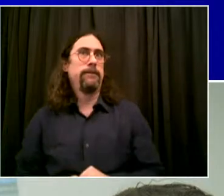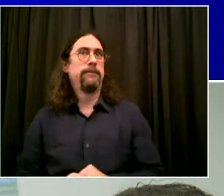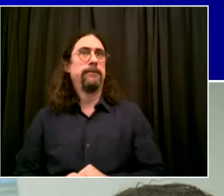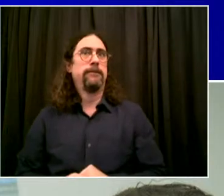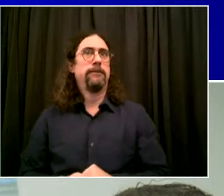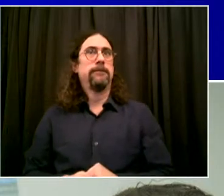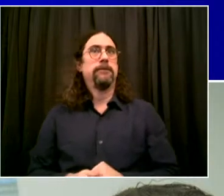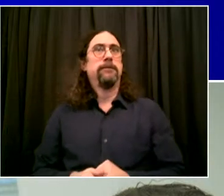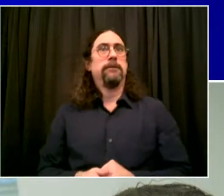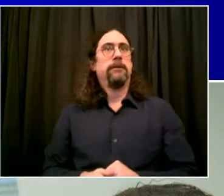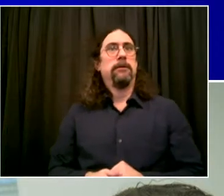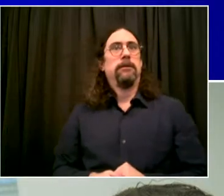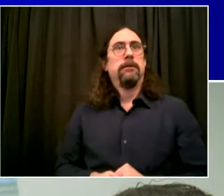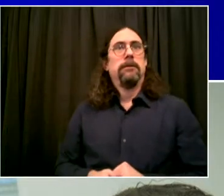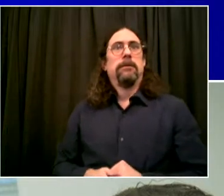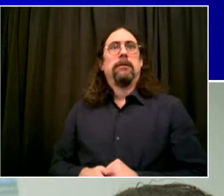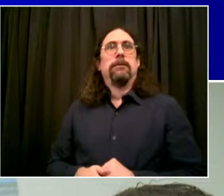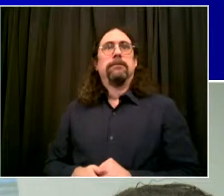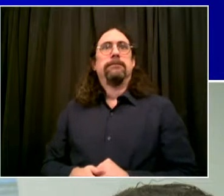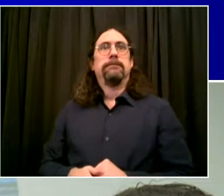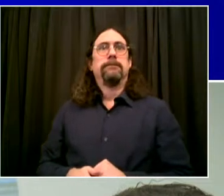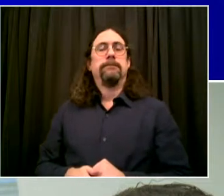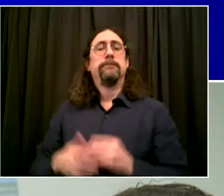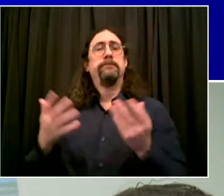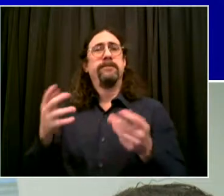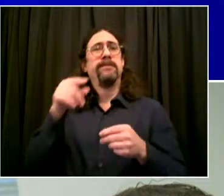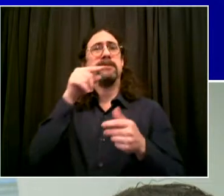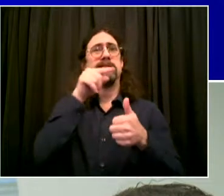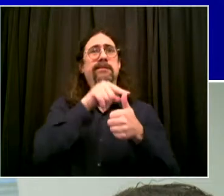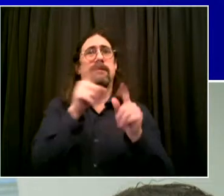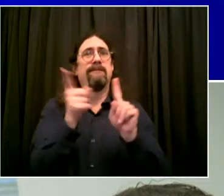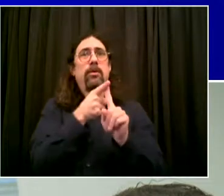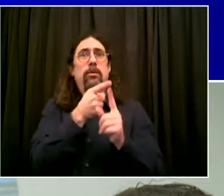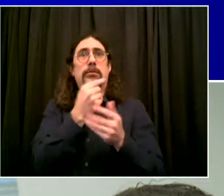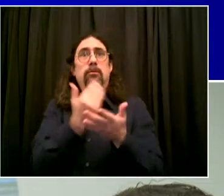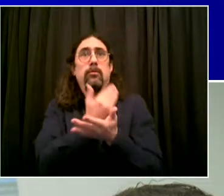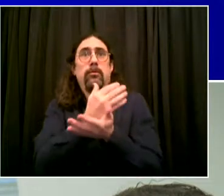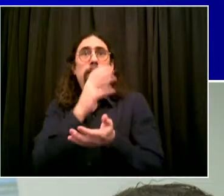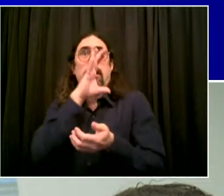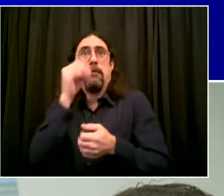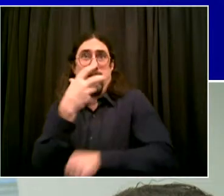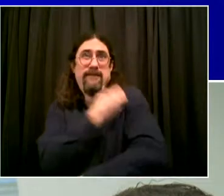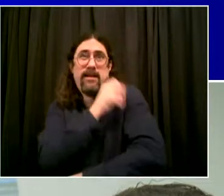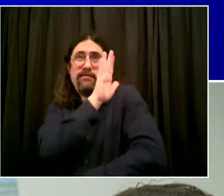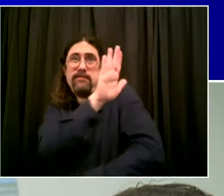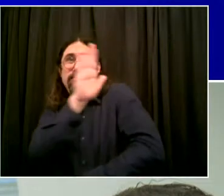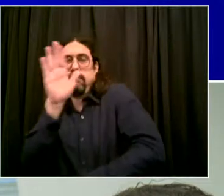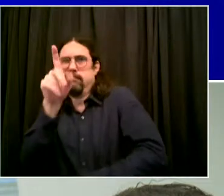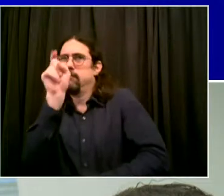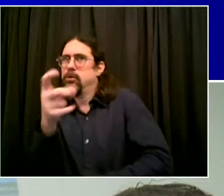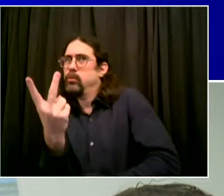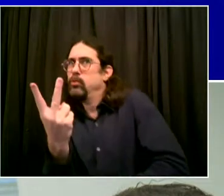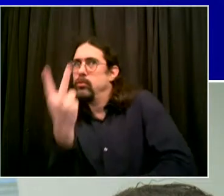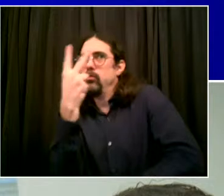UP AND USE THEM FOR FIRST DOSES WHENEVER POSSIBLE I JUST ALLOWS US TO THE MOST ESSENTIAL THINGS WHICH IS PPTROECT PEOPLE. 50% PROTECTION